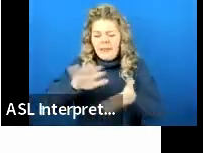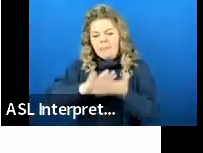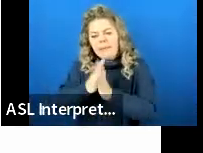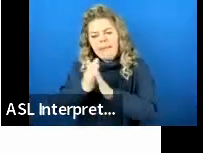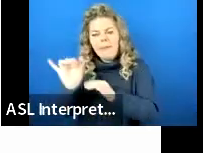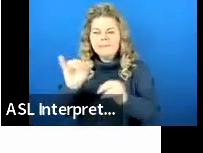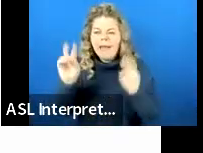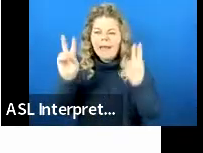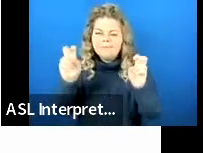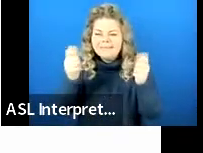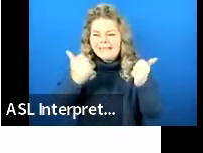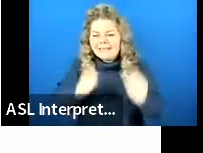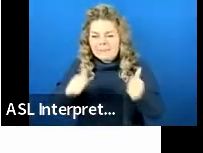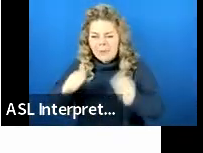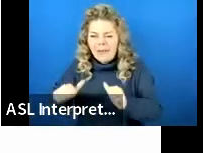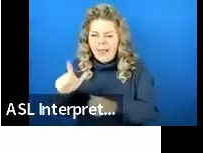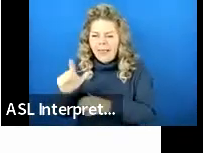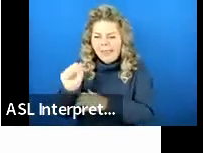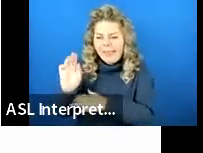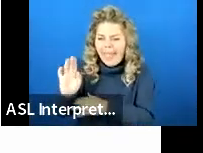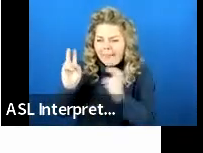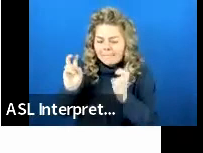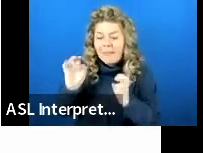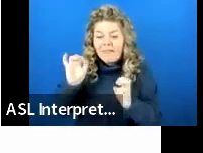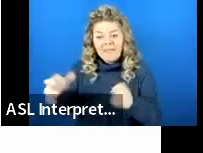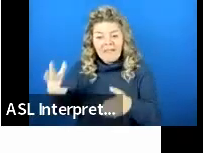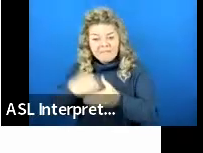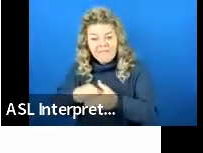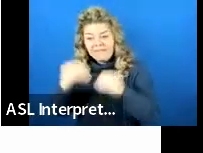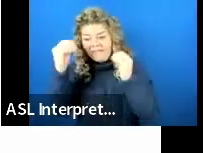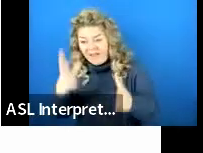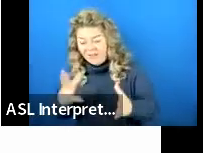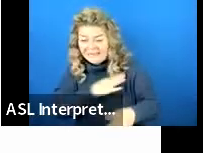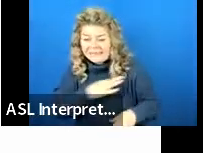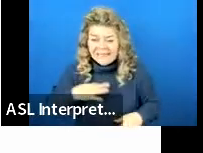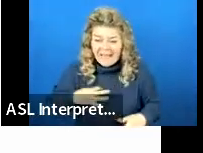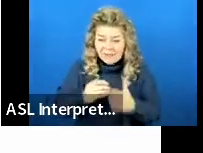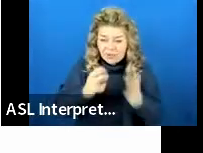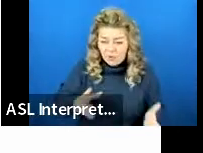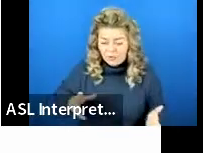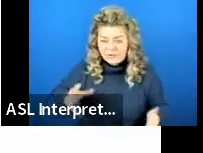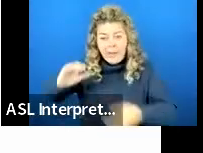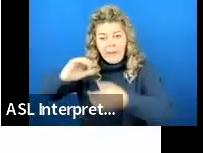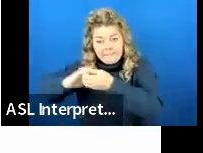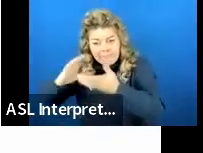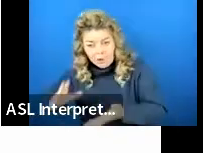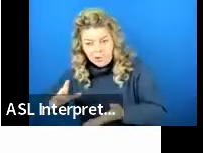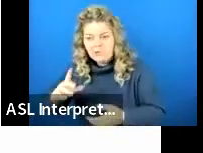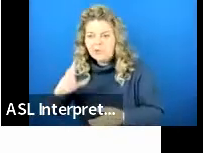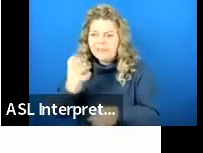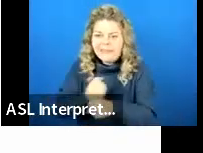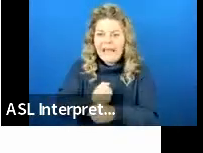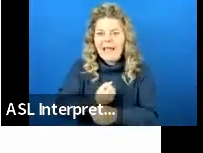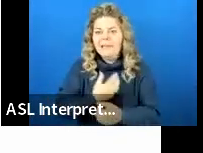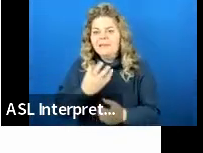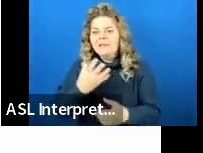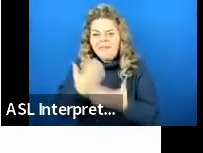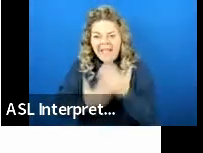And this allows faculty, staff, students, and our partners to gain hands-on experience, guided by faculty leaders